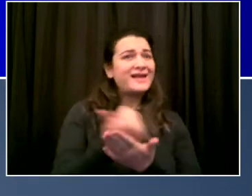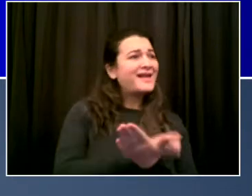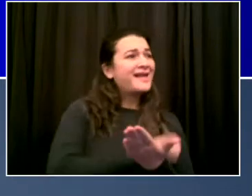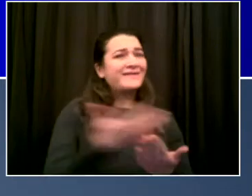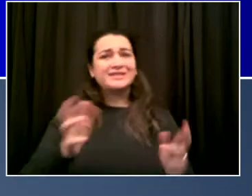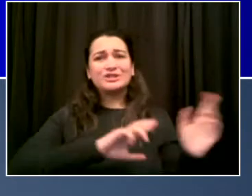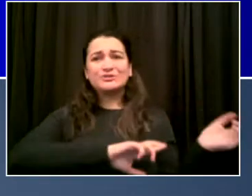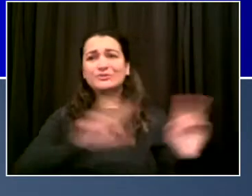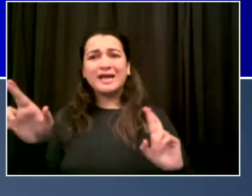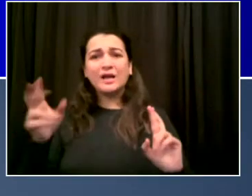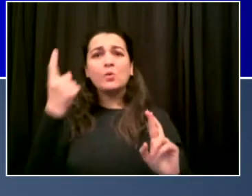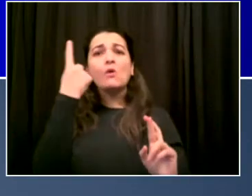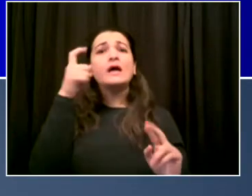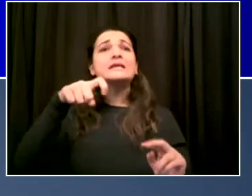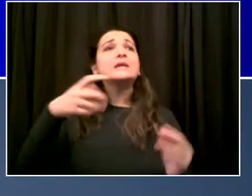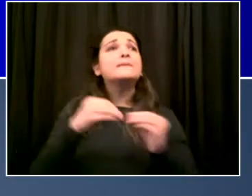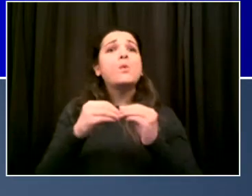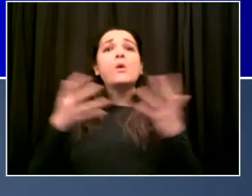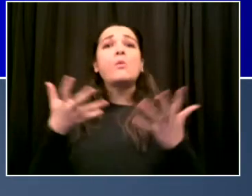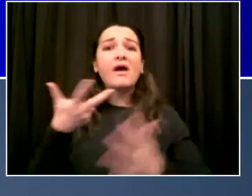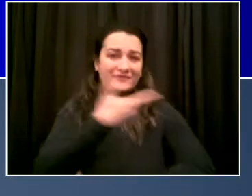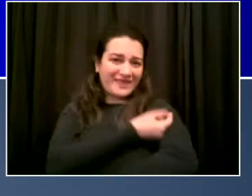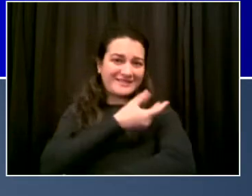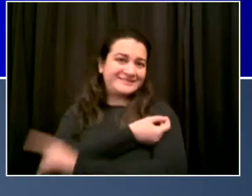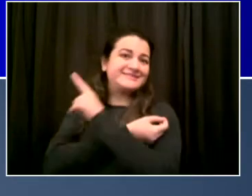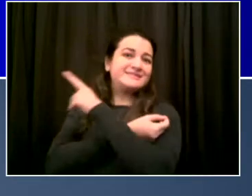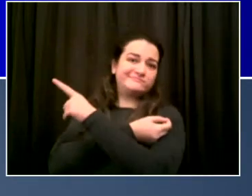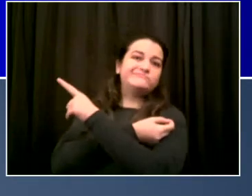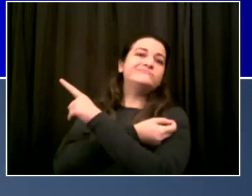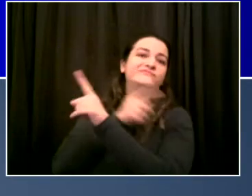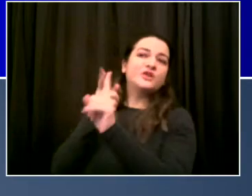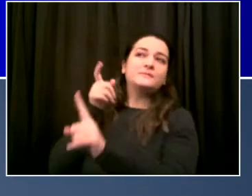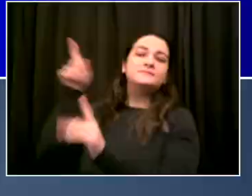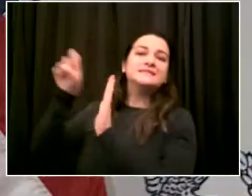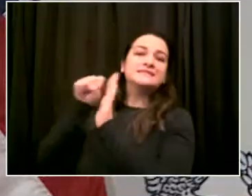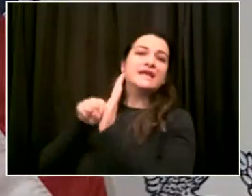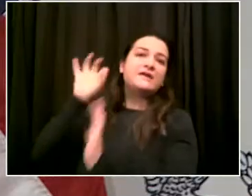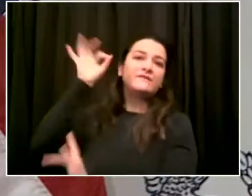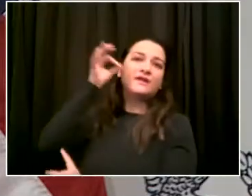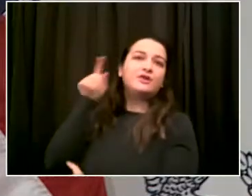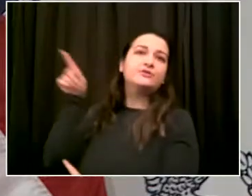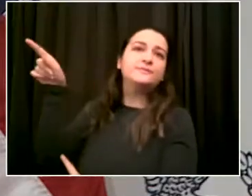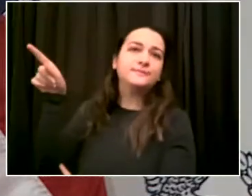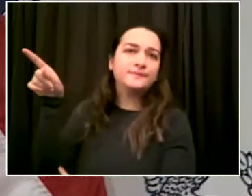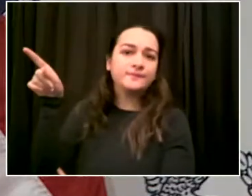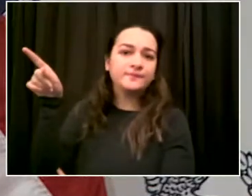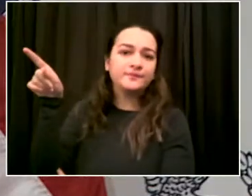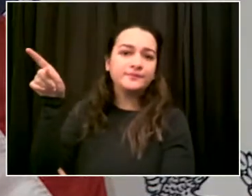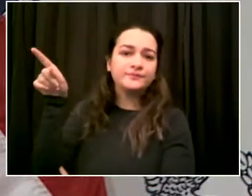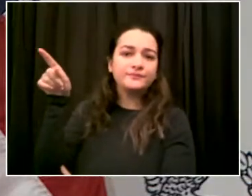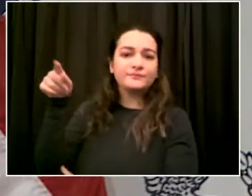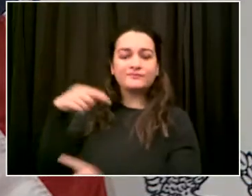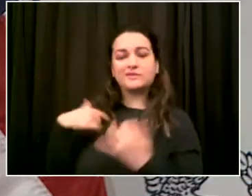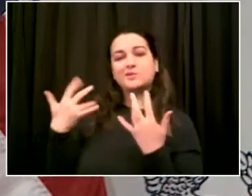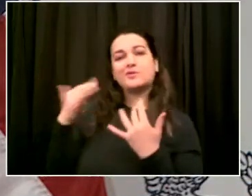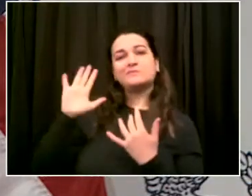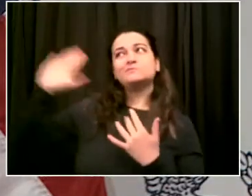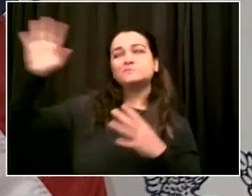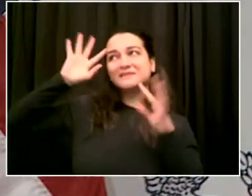WITH IT. IT'S UP TO THE FEDERAL